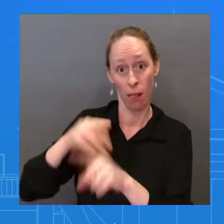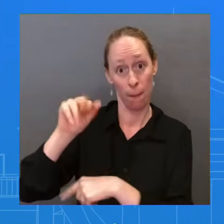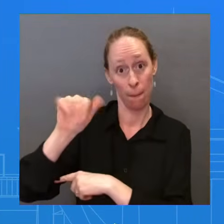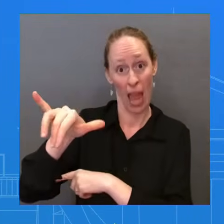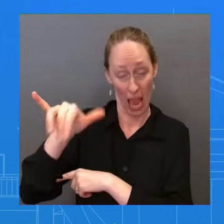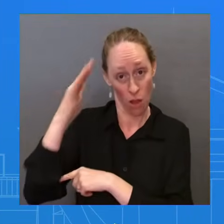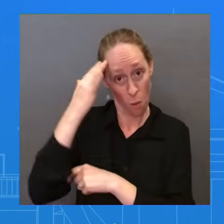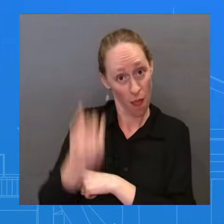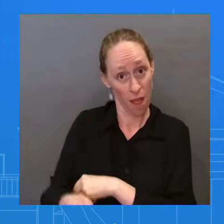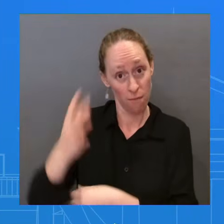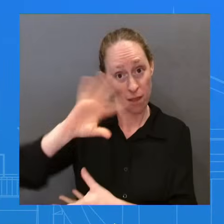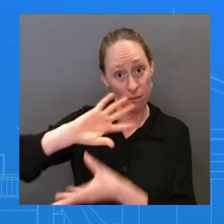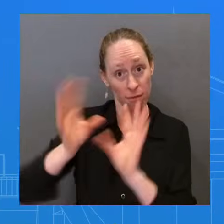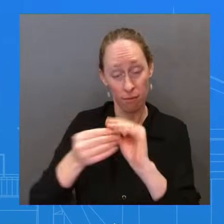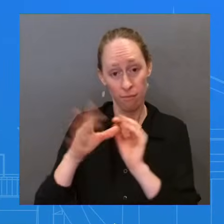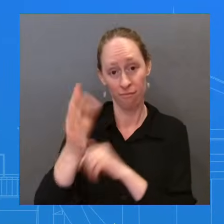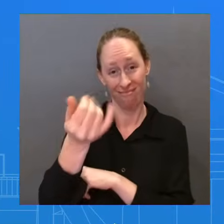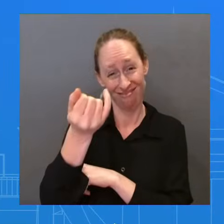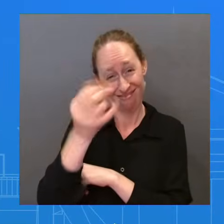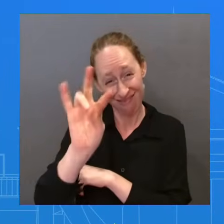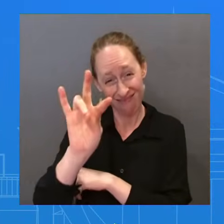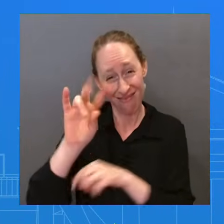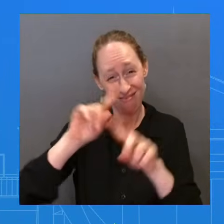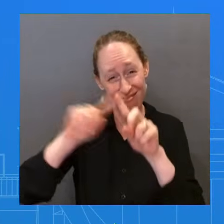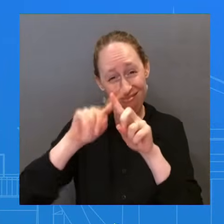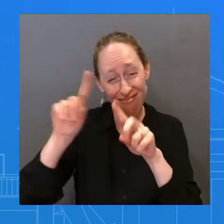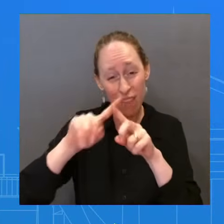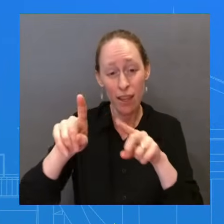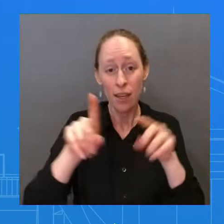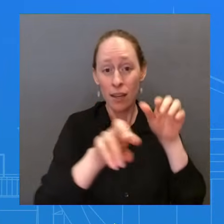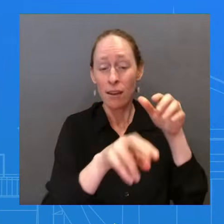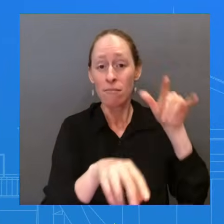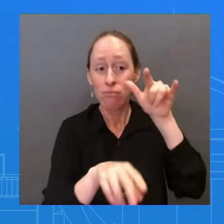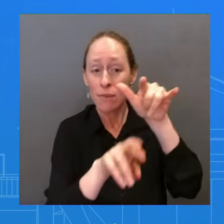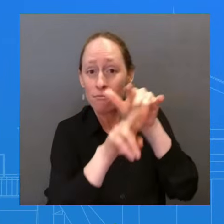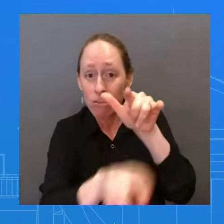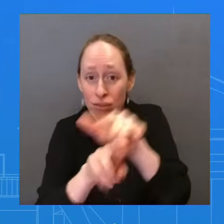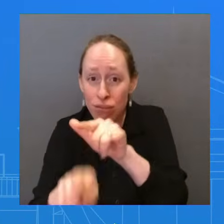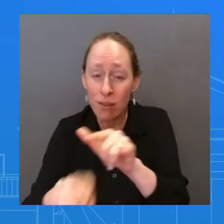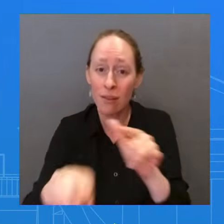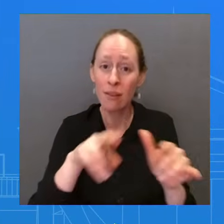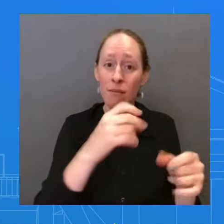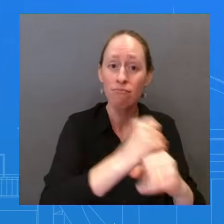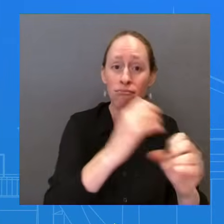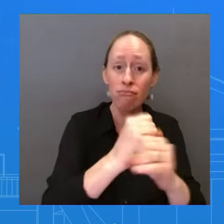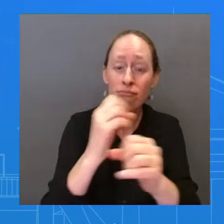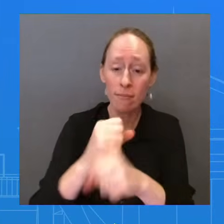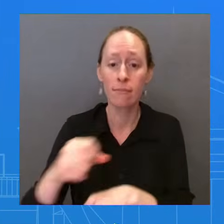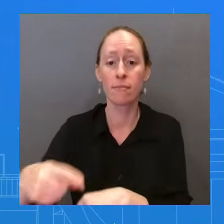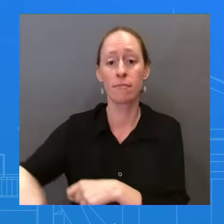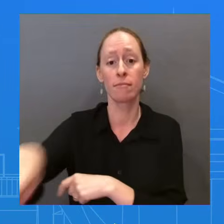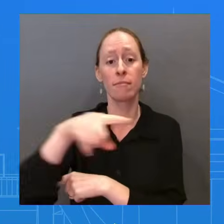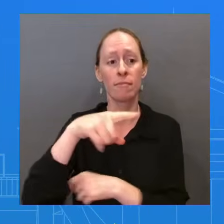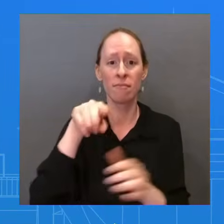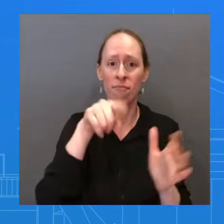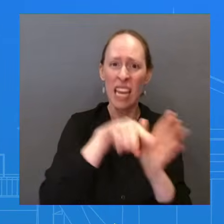harming civilians, devastating civilian areas, hitting civilian infrastructure. In response, the United States